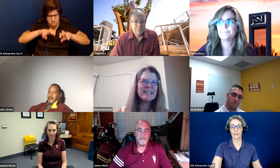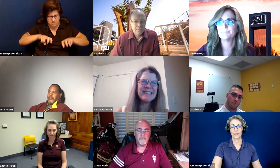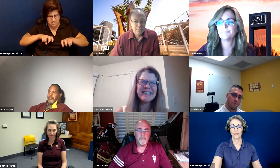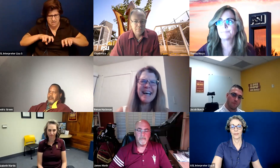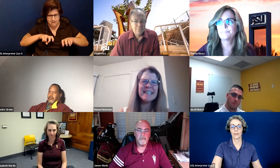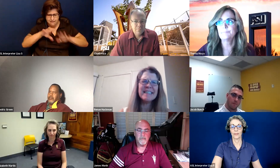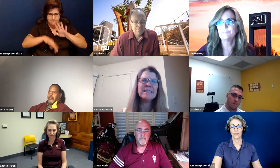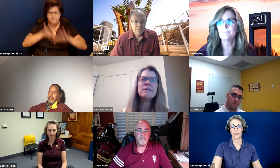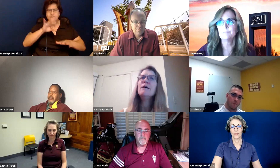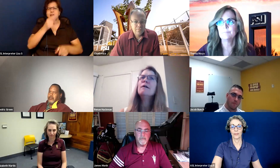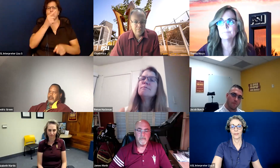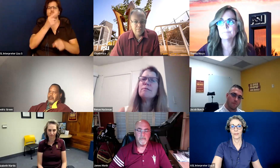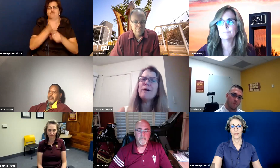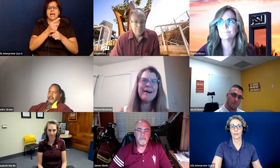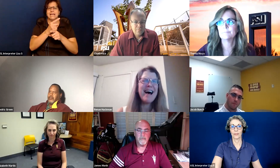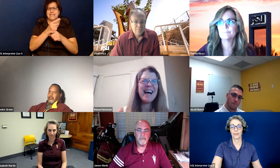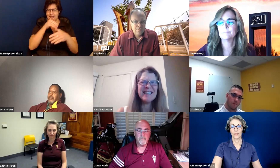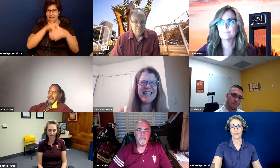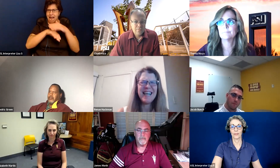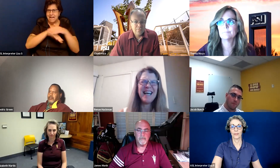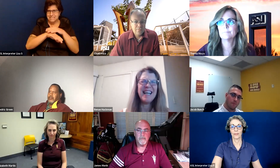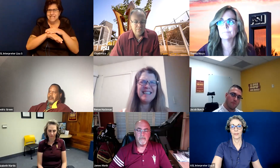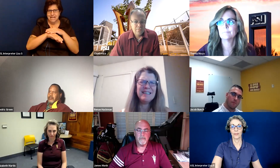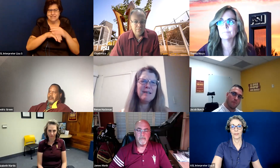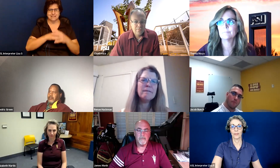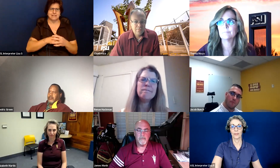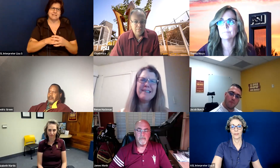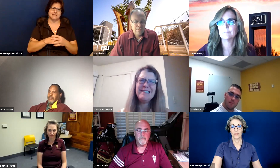Sometime access for any individual student.